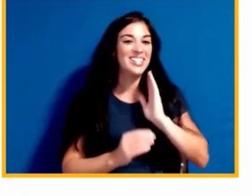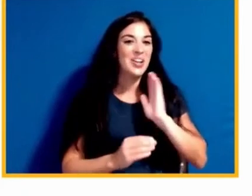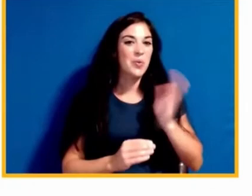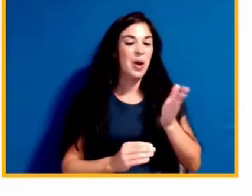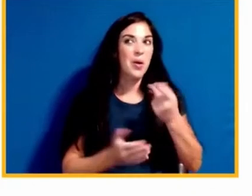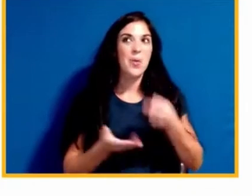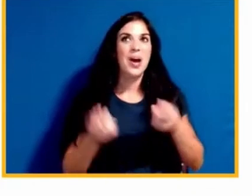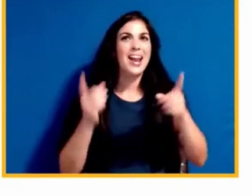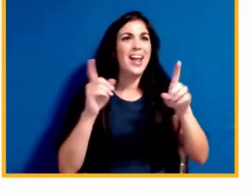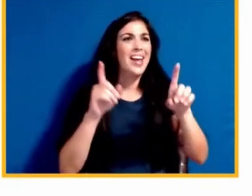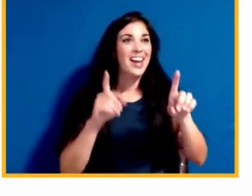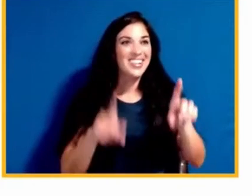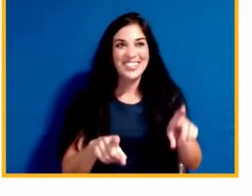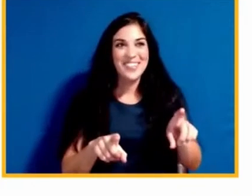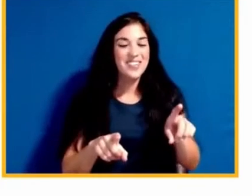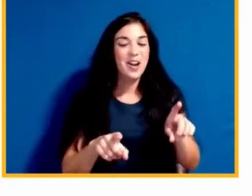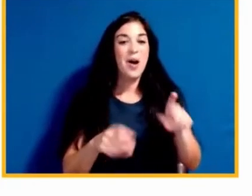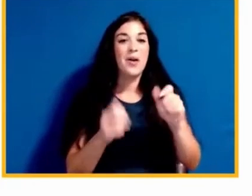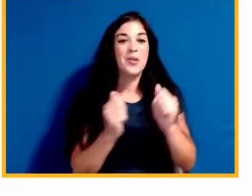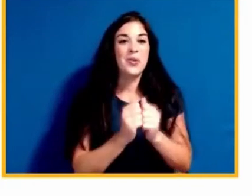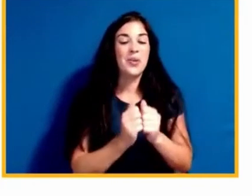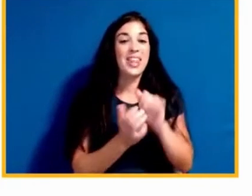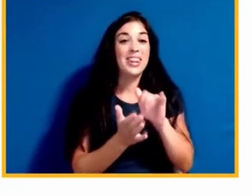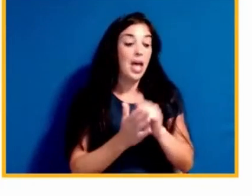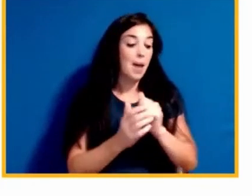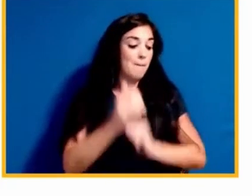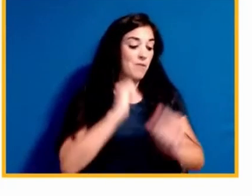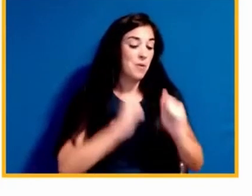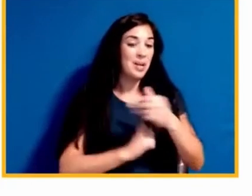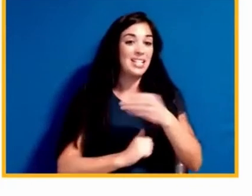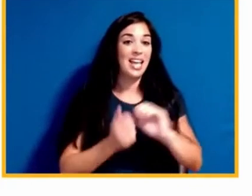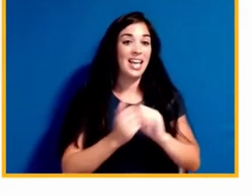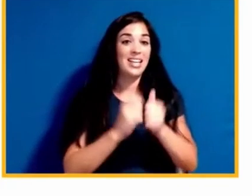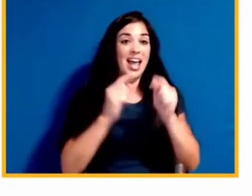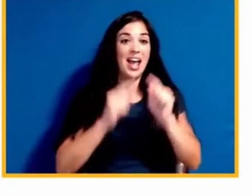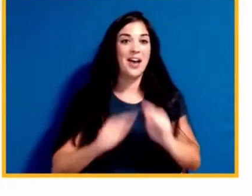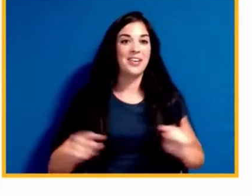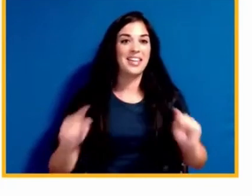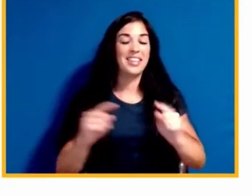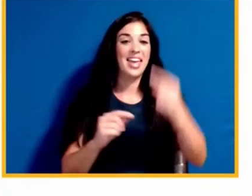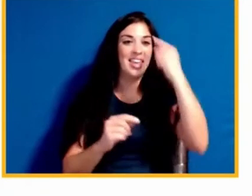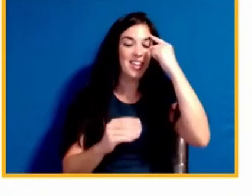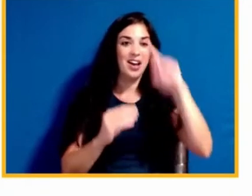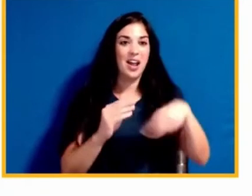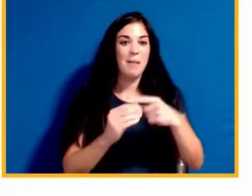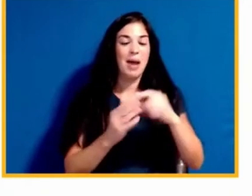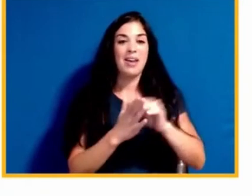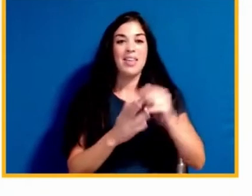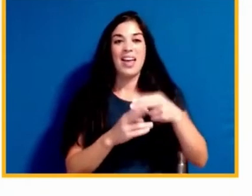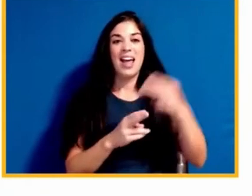what was actually going on with that performance and how they thought of that high-flying action coupled with the music.